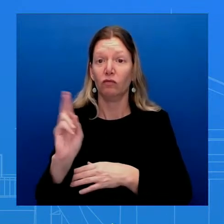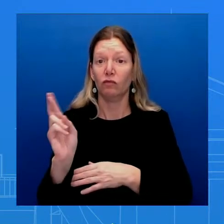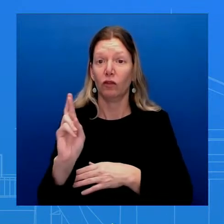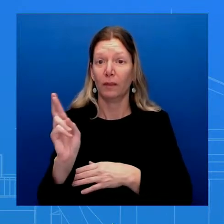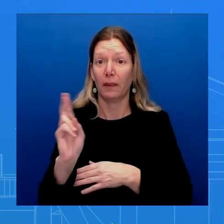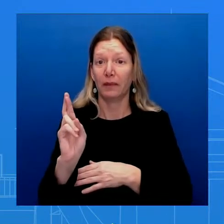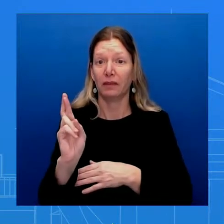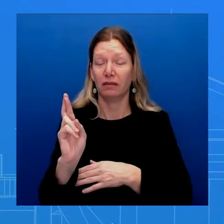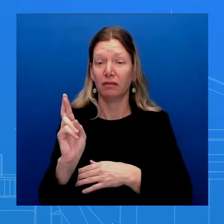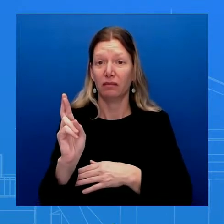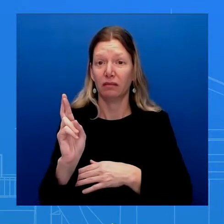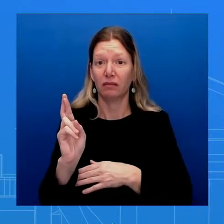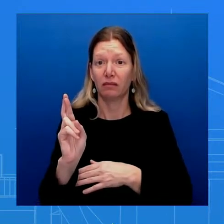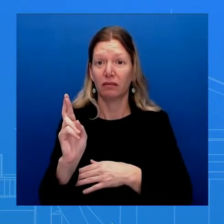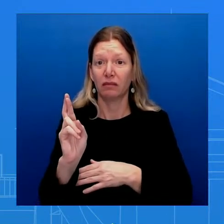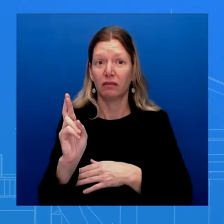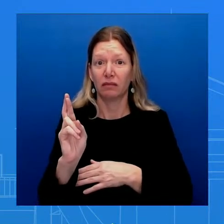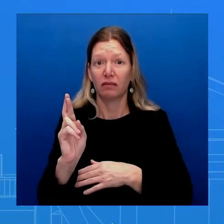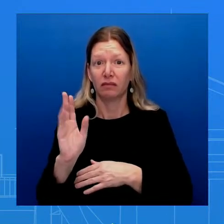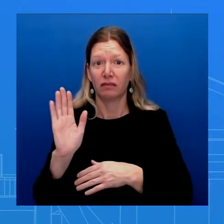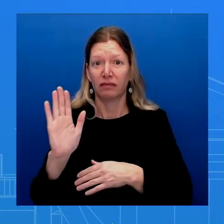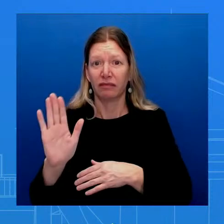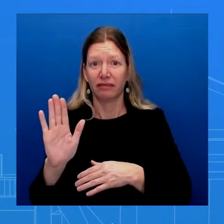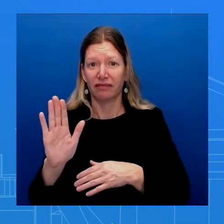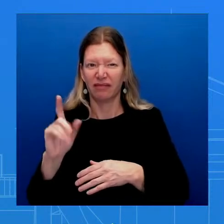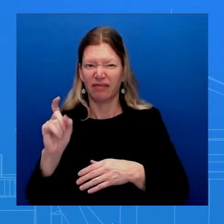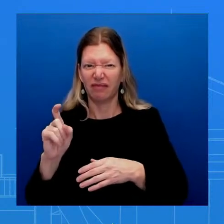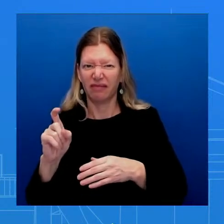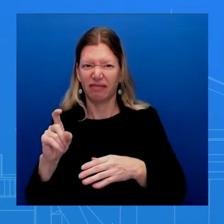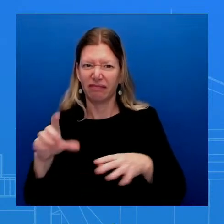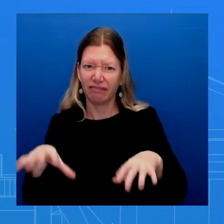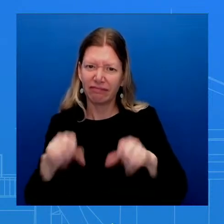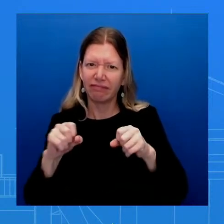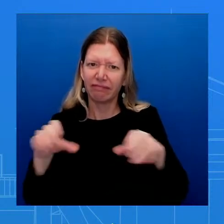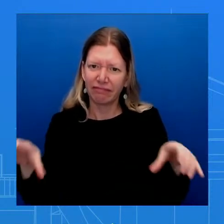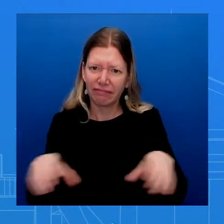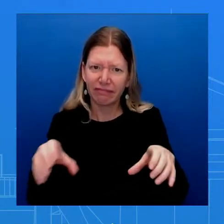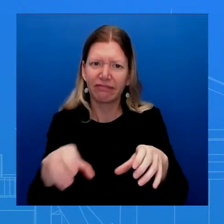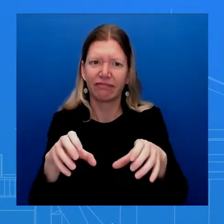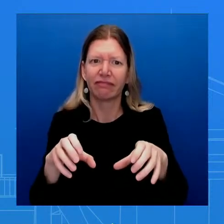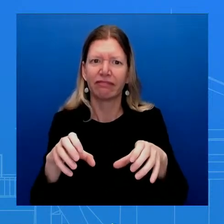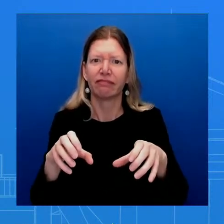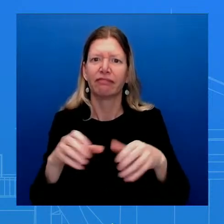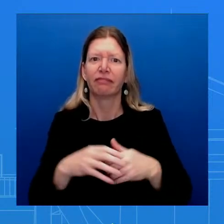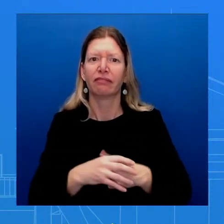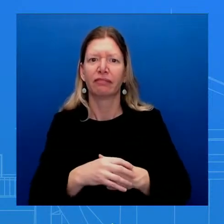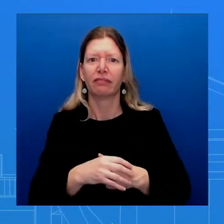and what they are trying to do in taking away voting rights or what we've seen from the Supreme Court Justice